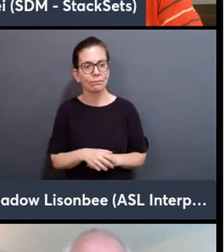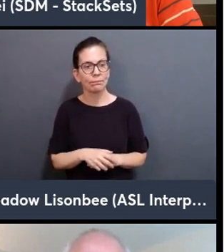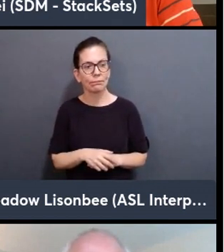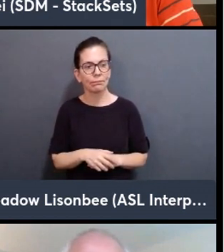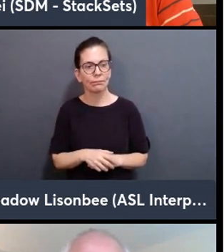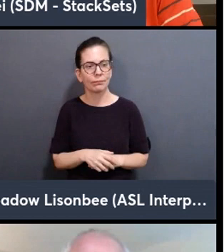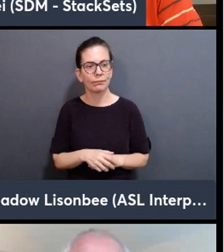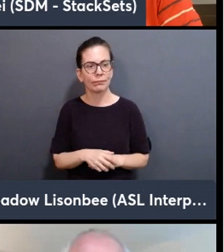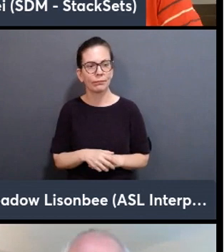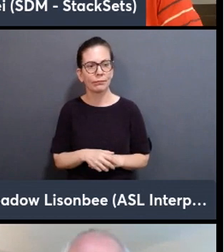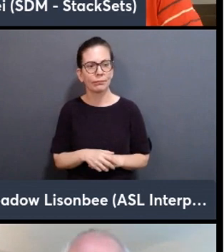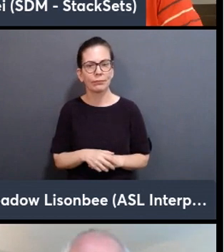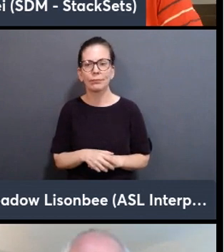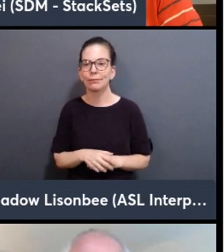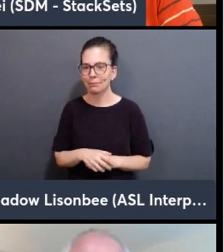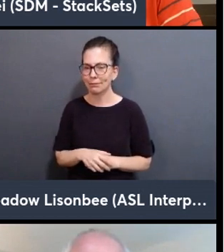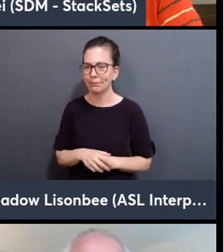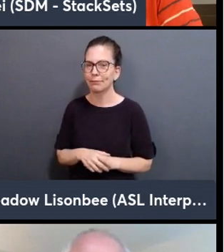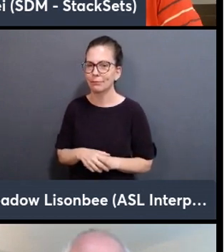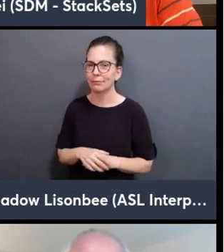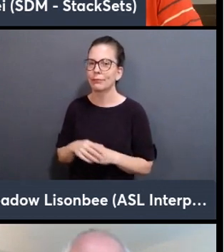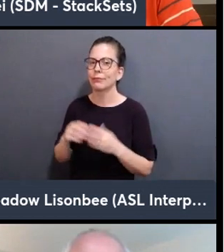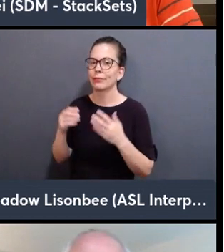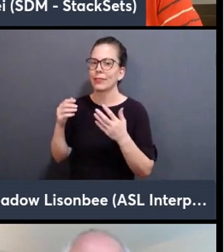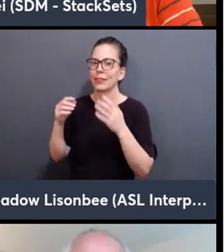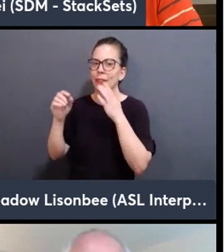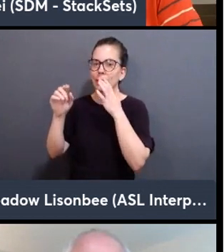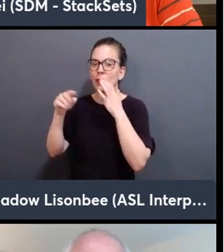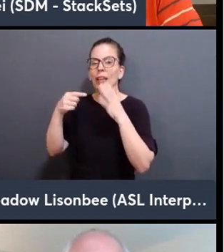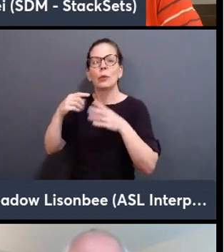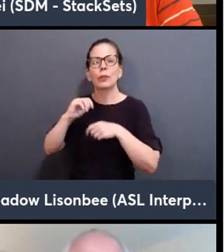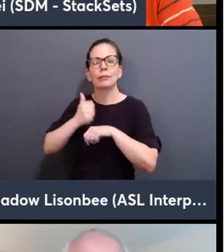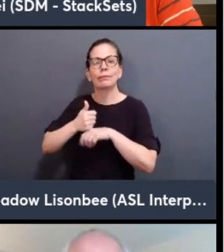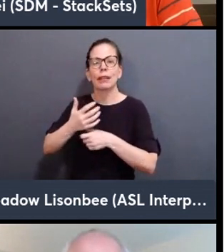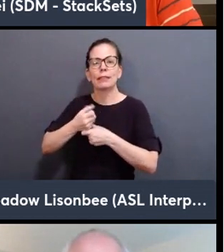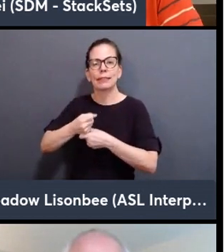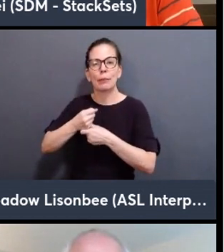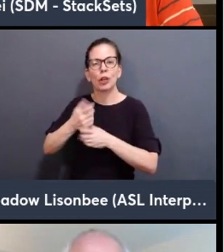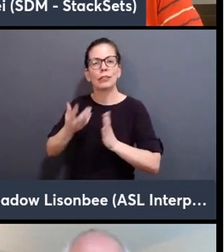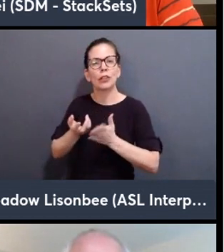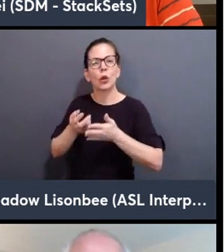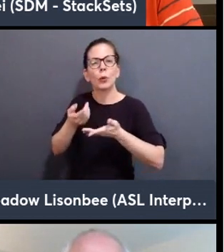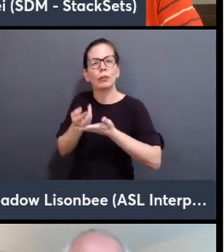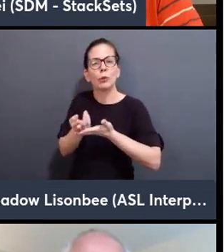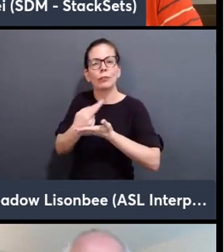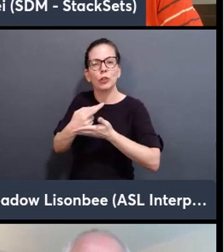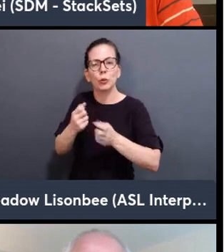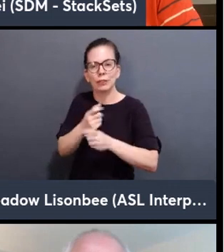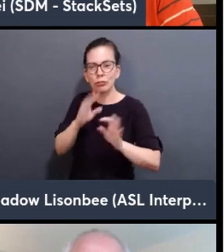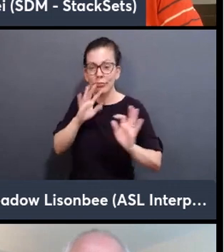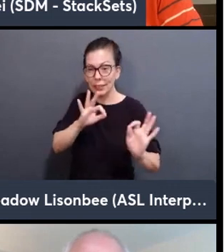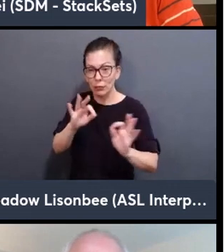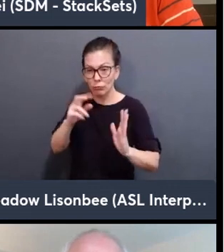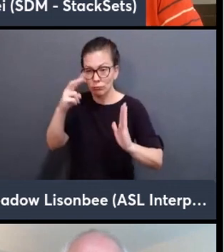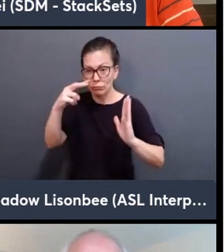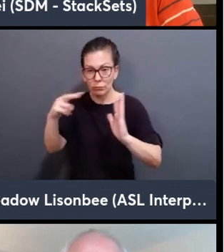Click next, it'll generate a summary. So let's review it and make sure everything is ready.